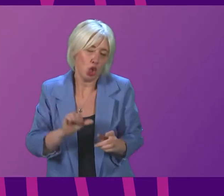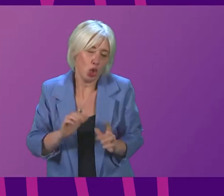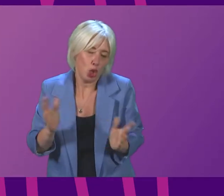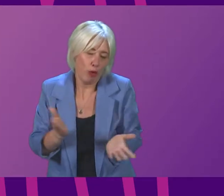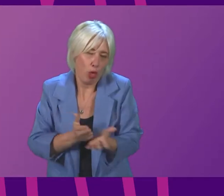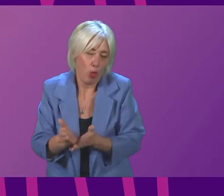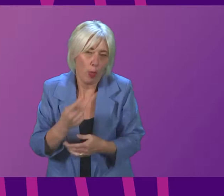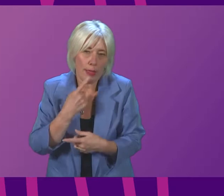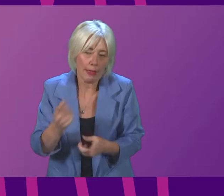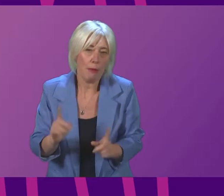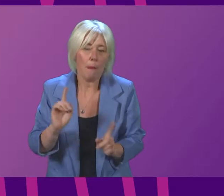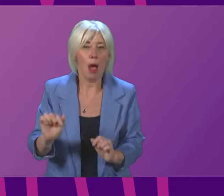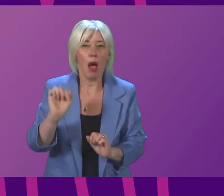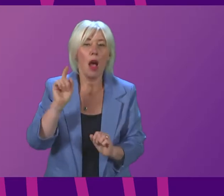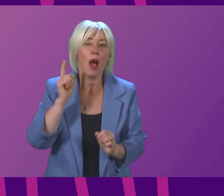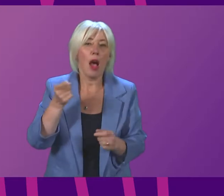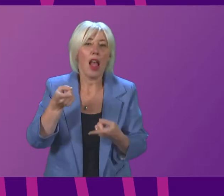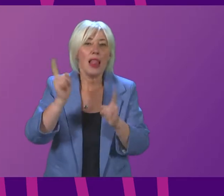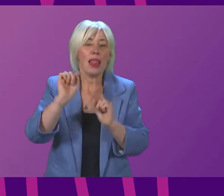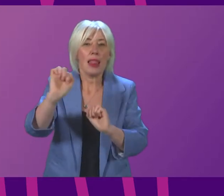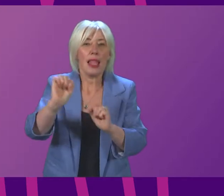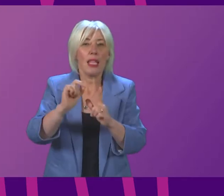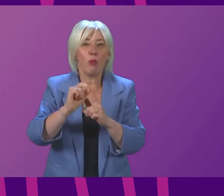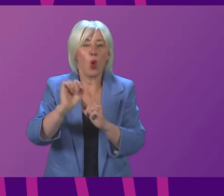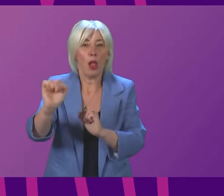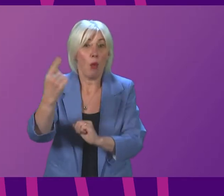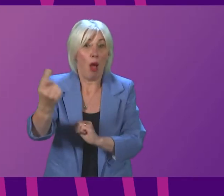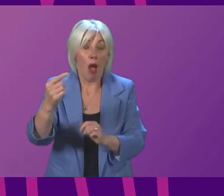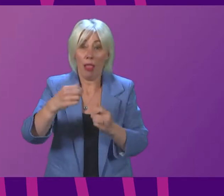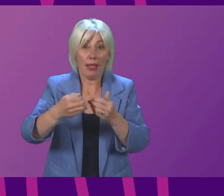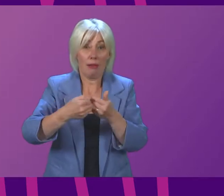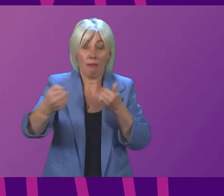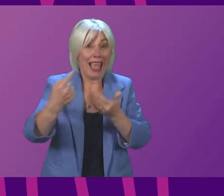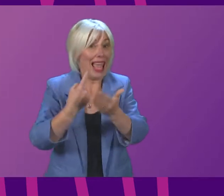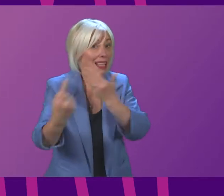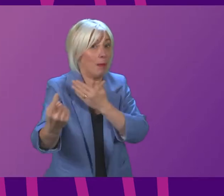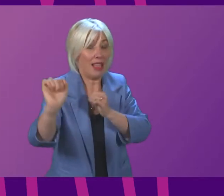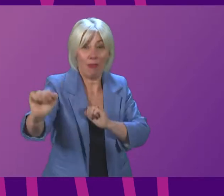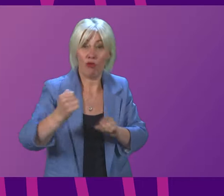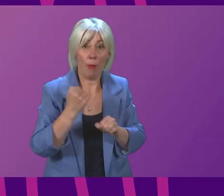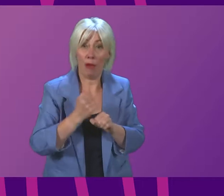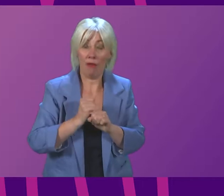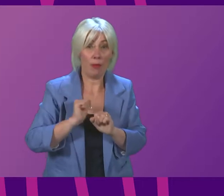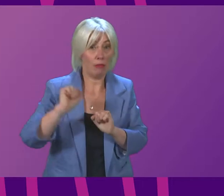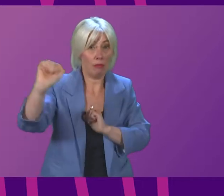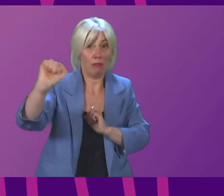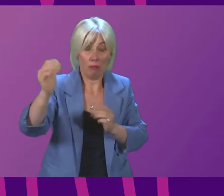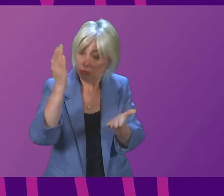but it will be for Lady Poole to determine the issues independently of Government. I stress that she will operate absolutely independently of Government.